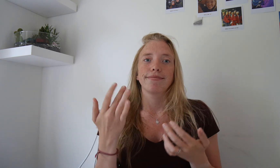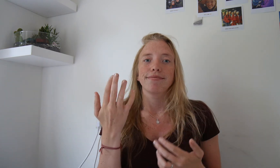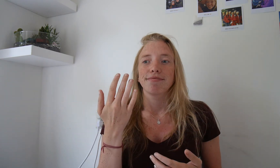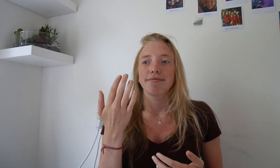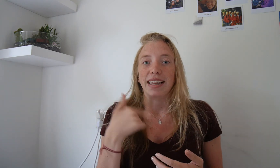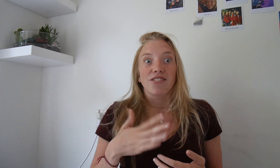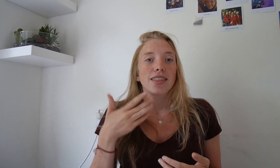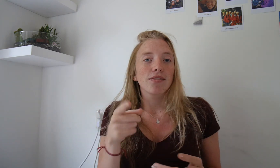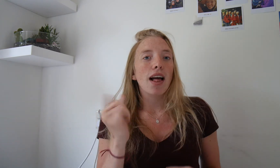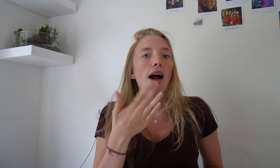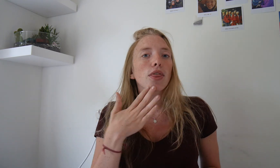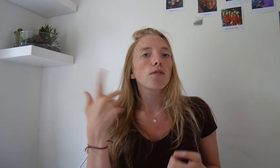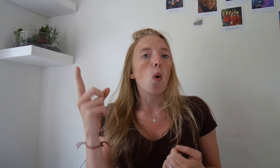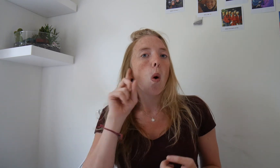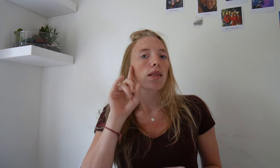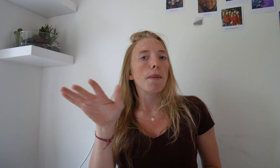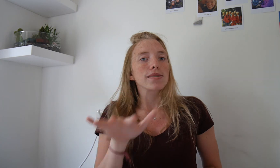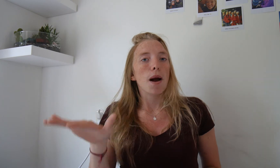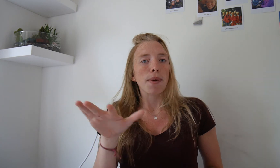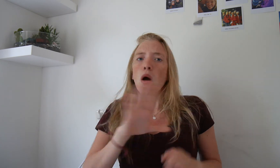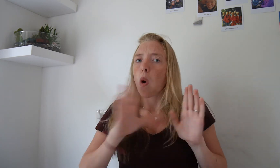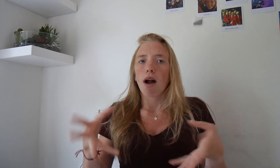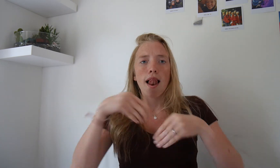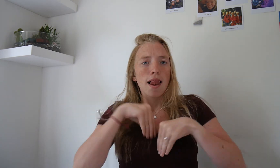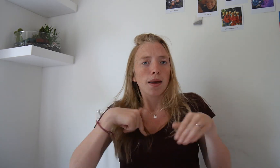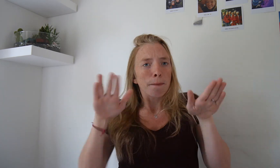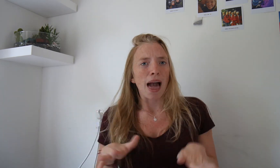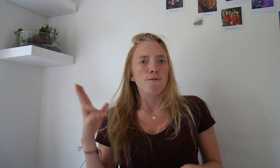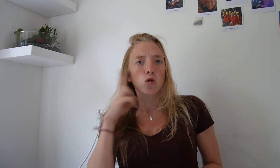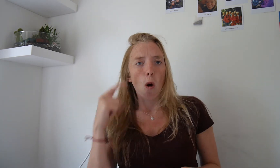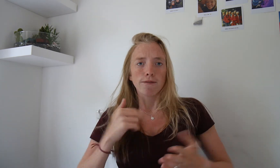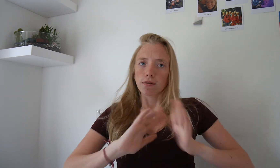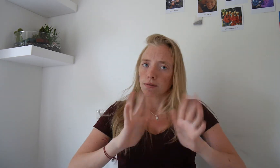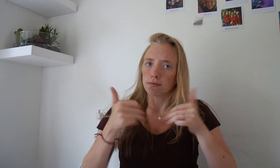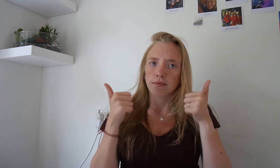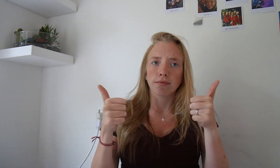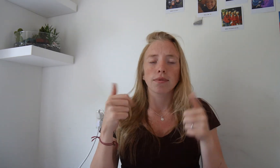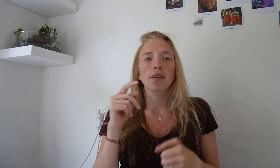In a hearing society, I found that very useful But I am still deaf and I use Sign Language.